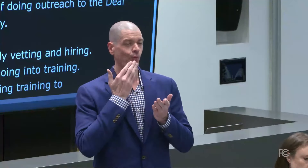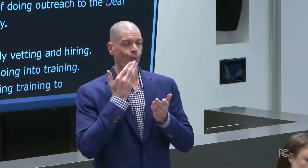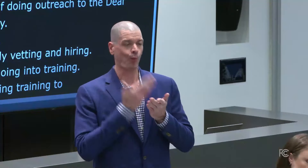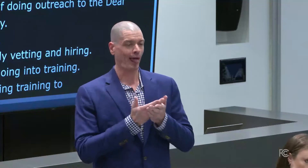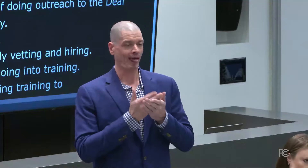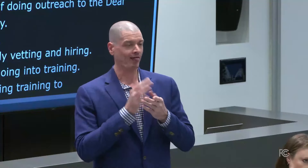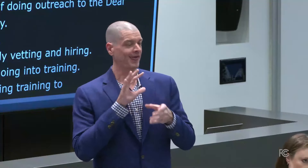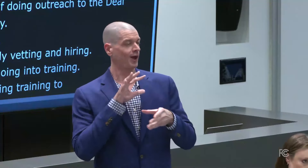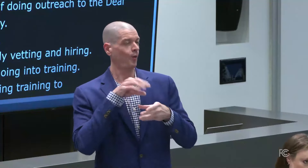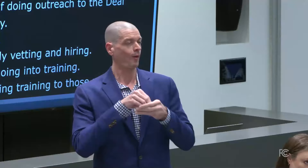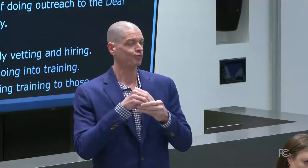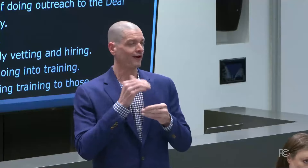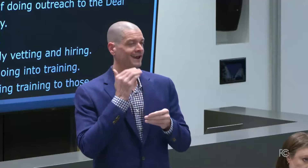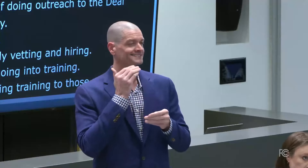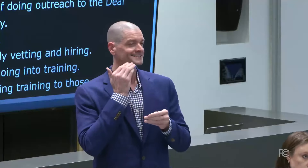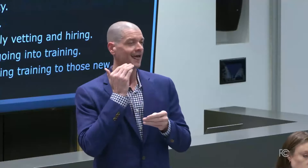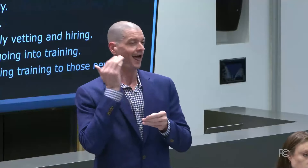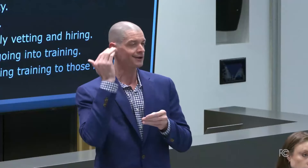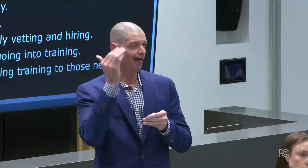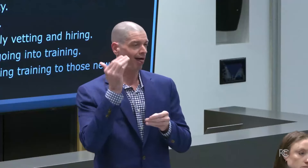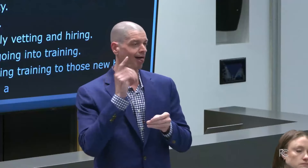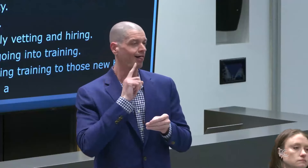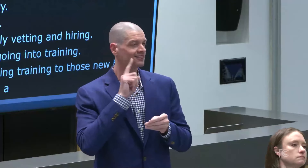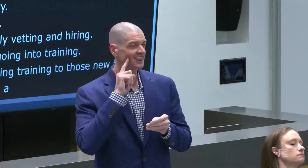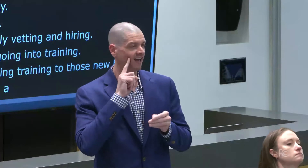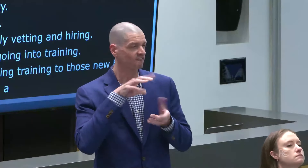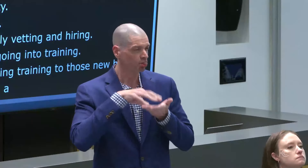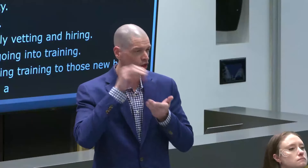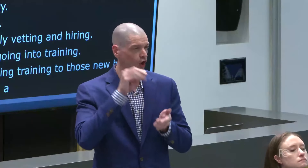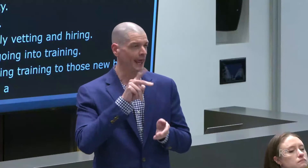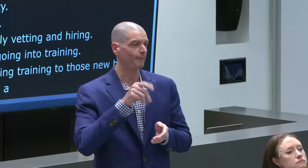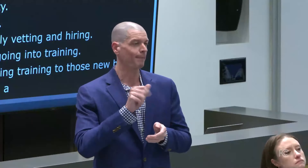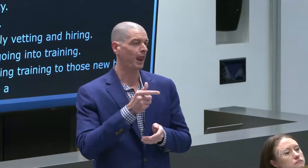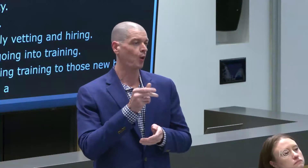TRAINING. AND PROVIDING TRAINING TO